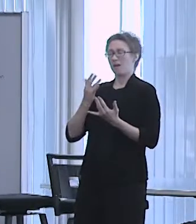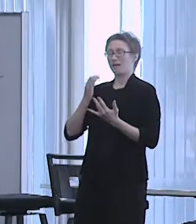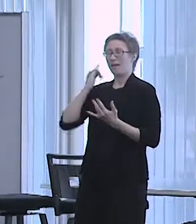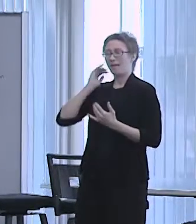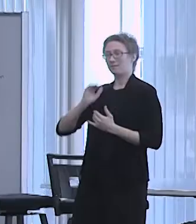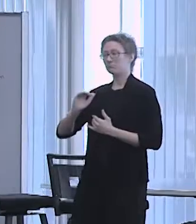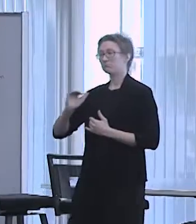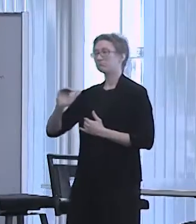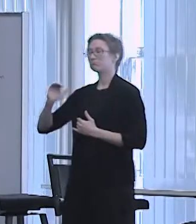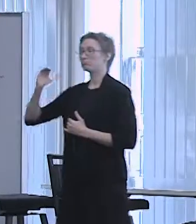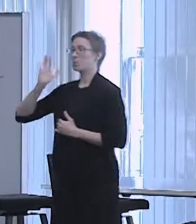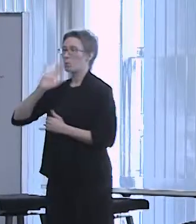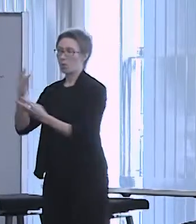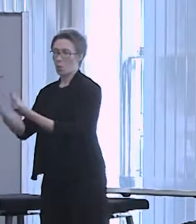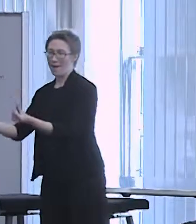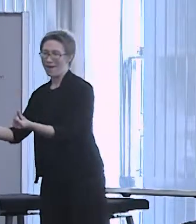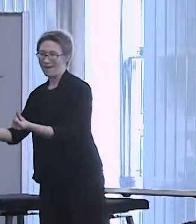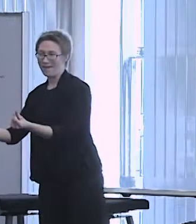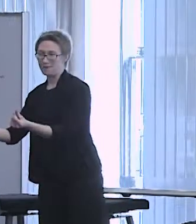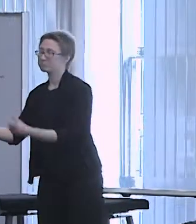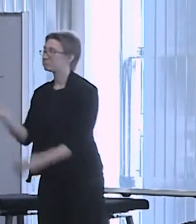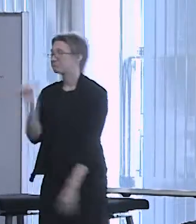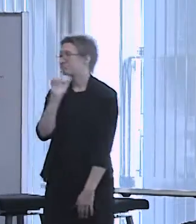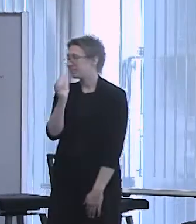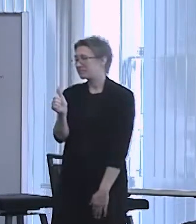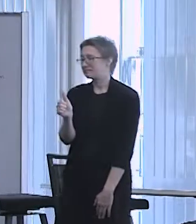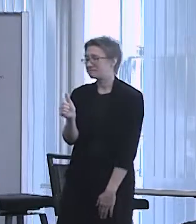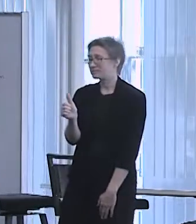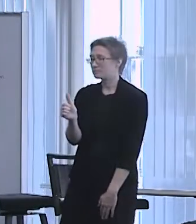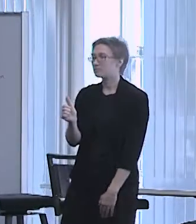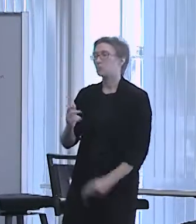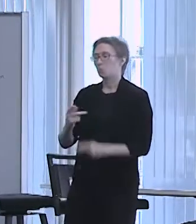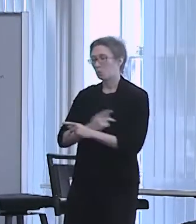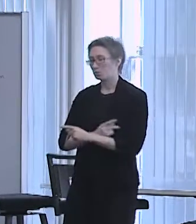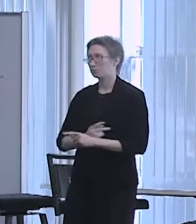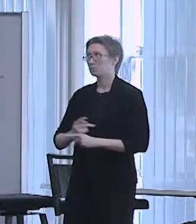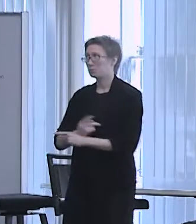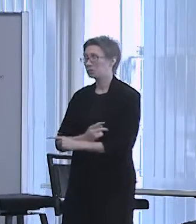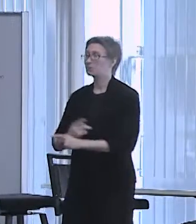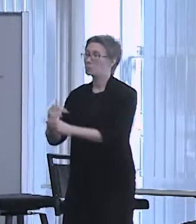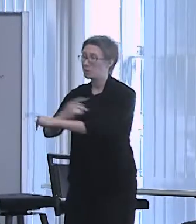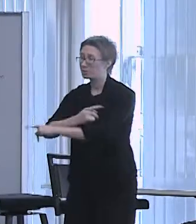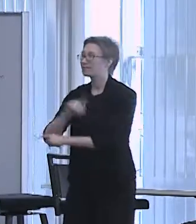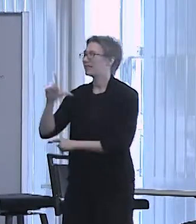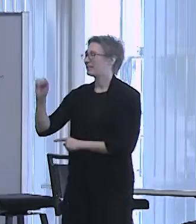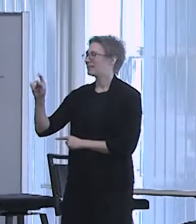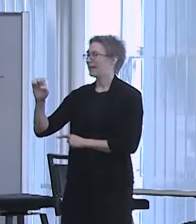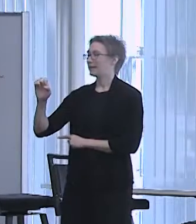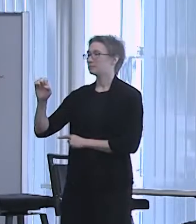The dysphoria just got worse and worse, especially in my late teens and early twenties. It didn't help that I was surrounded